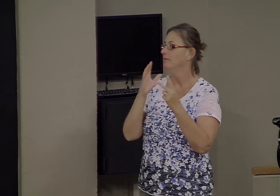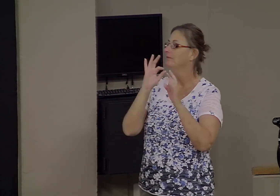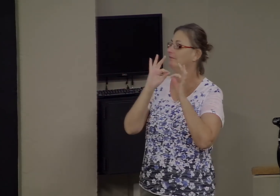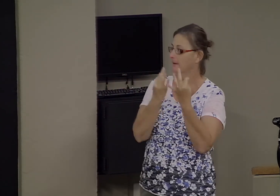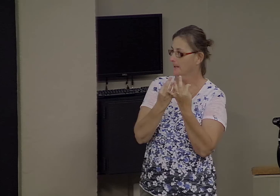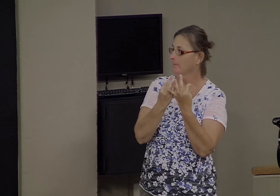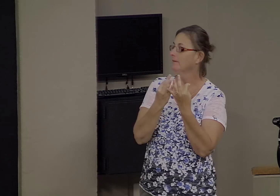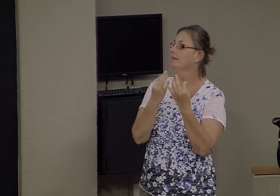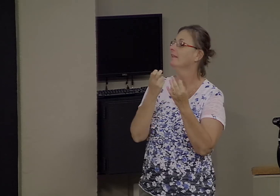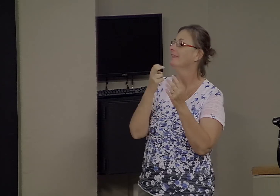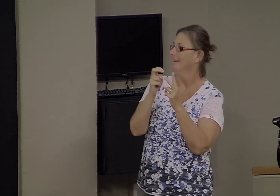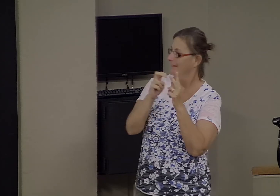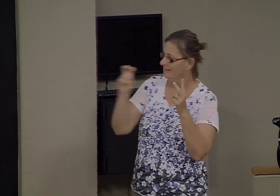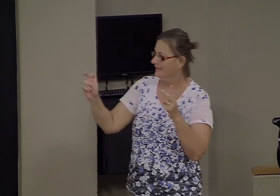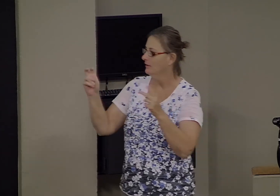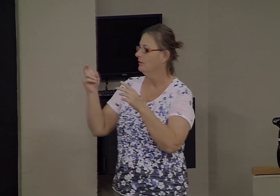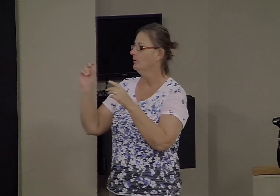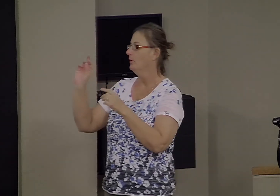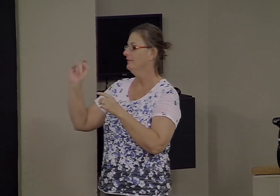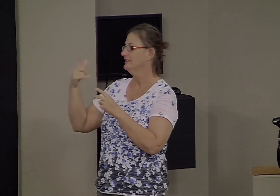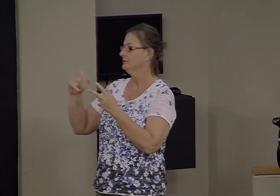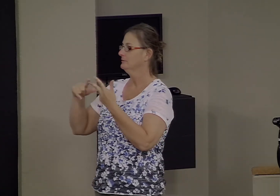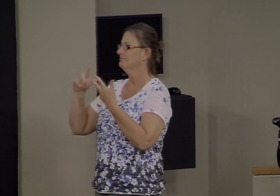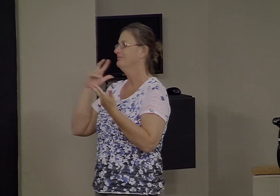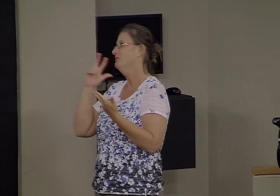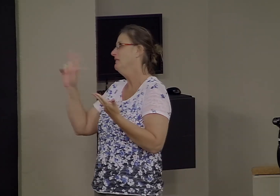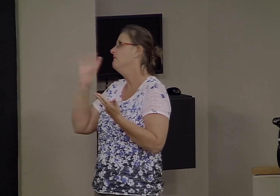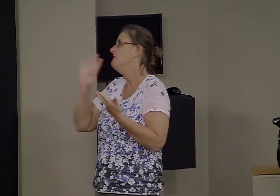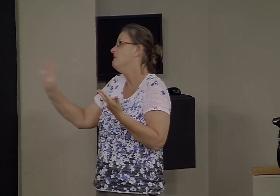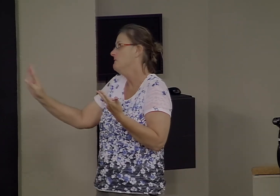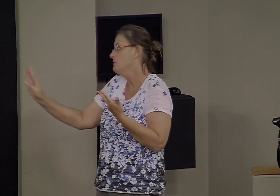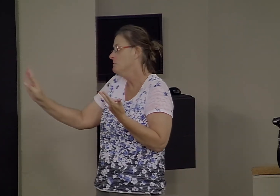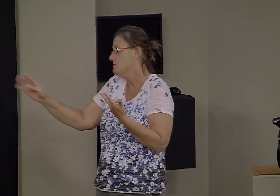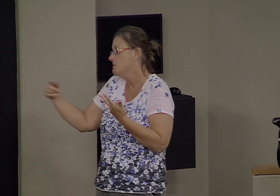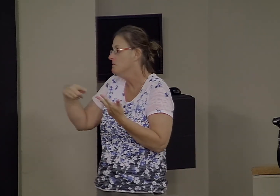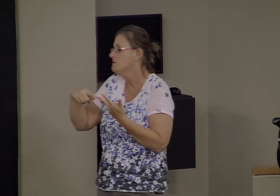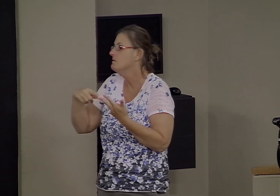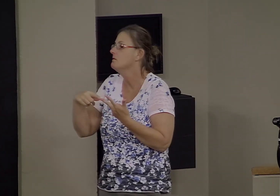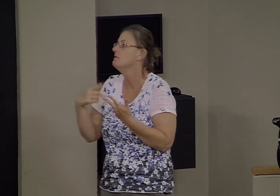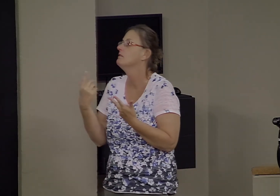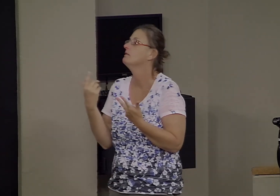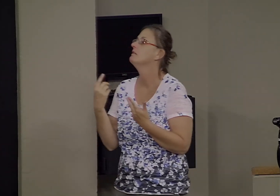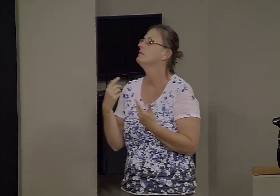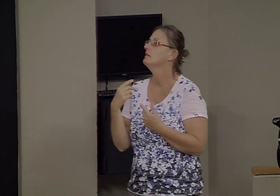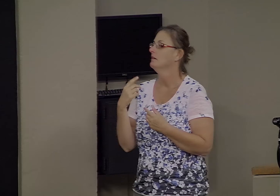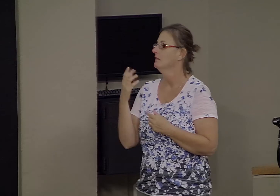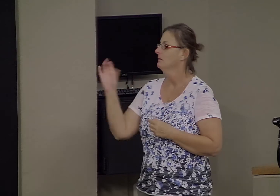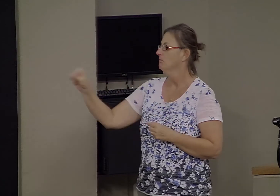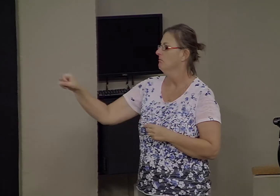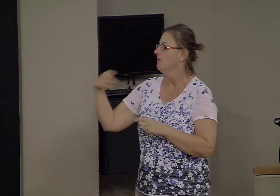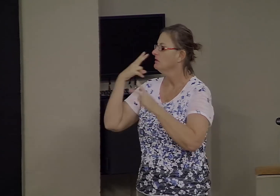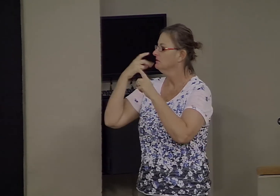and I adopted that child at seven. The other one was brought to the orphanage when they were about four years old.